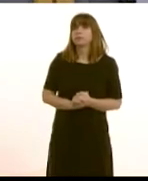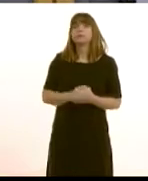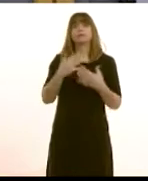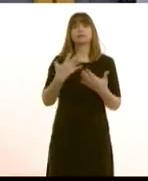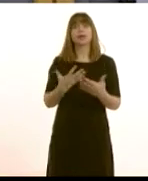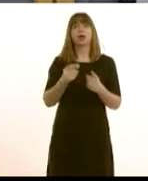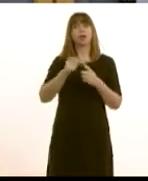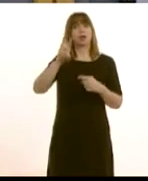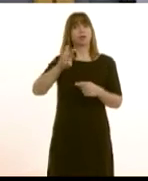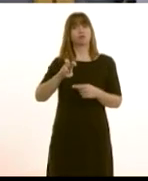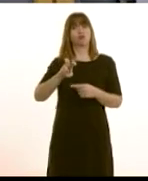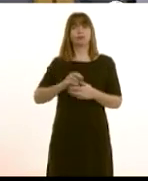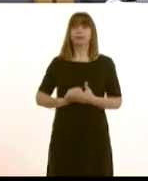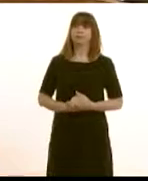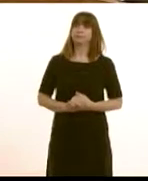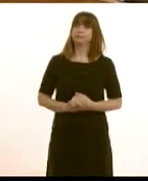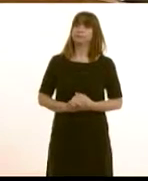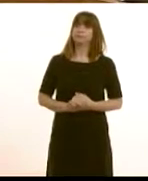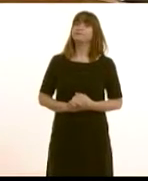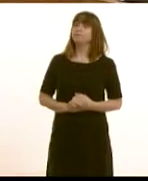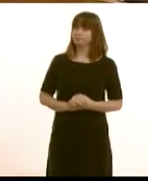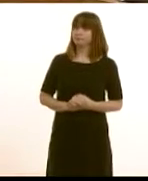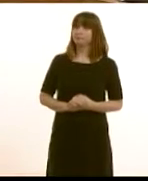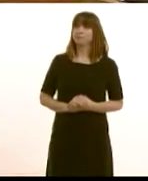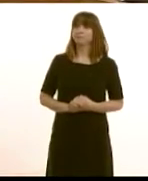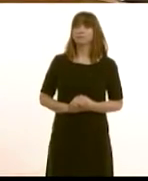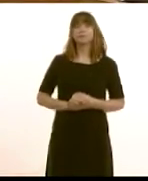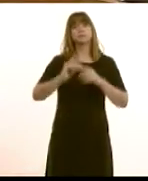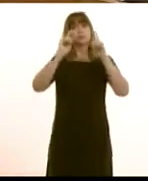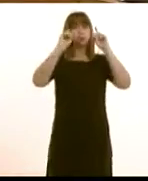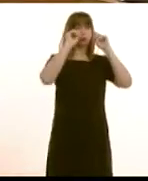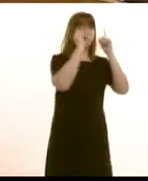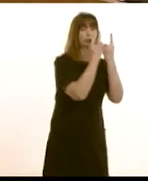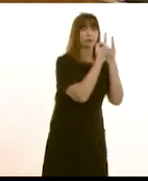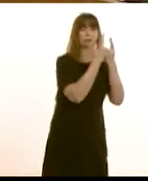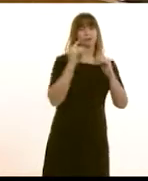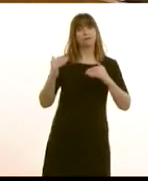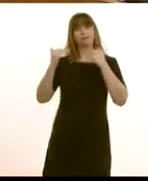Leanne Wood: Diolch, Lywydd. First Minister, universities and higher education institutions